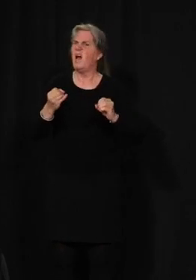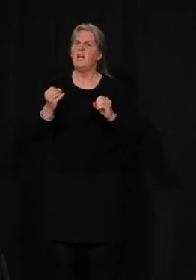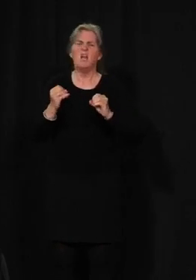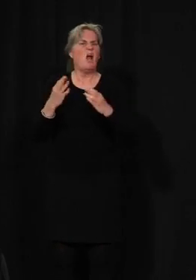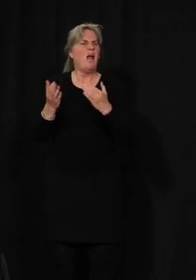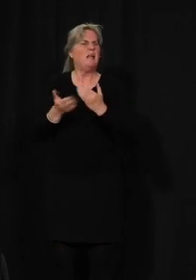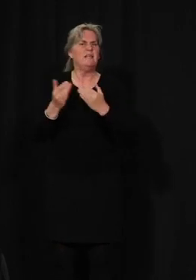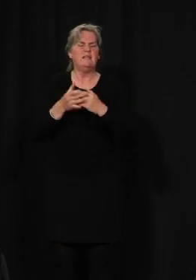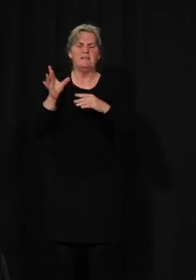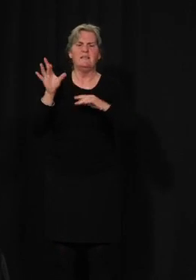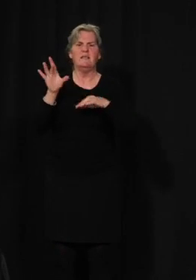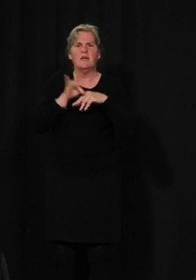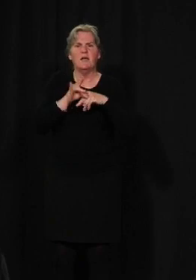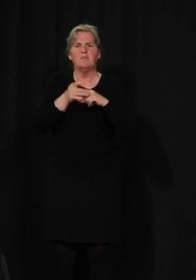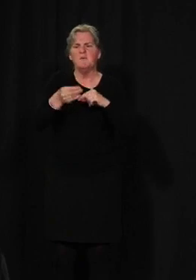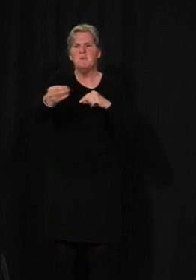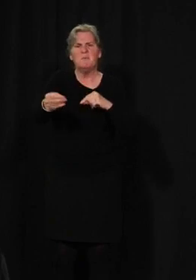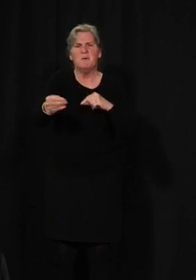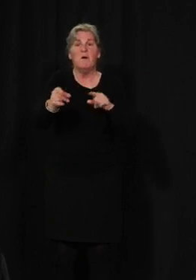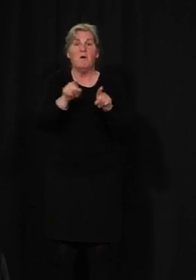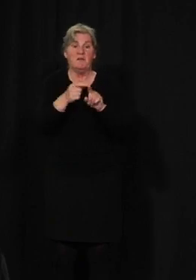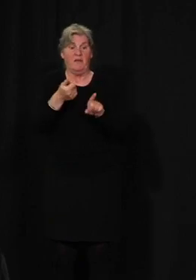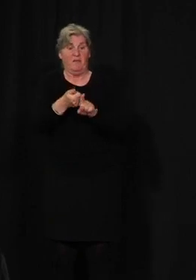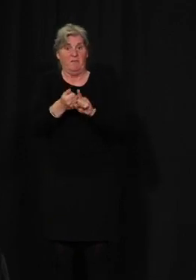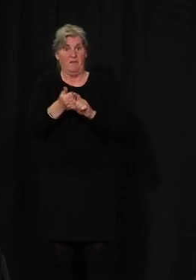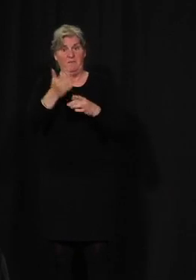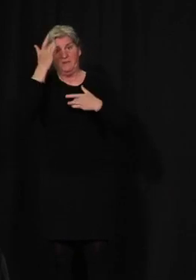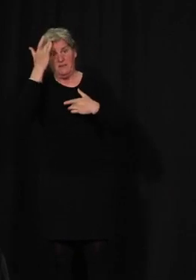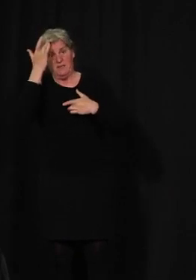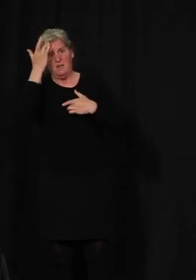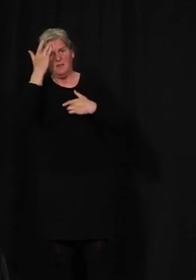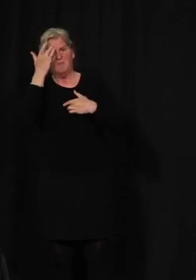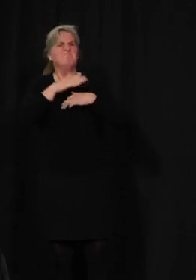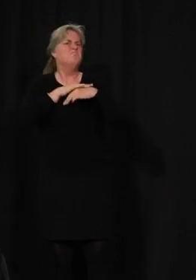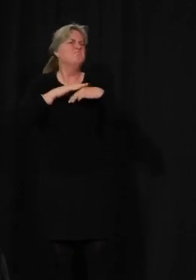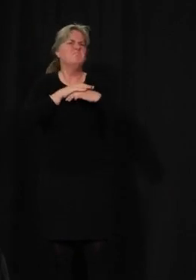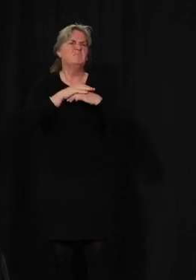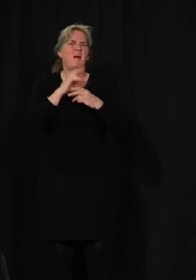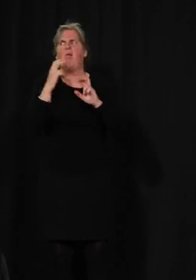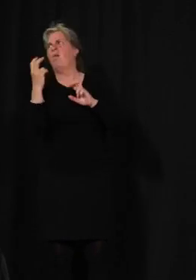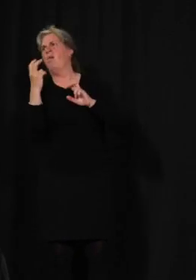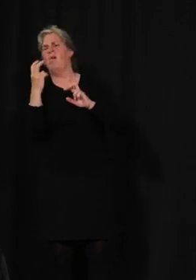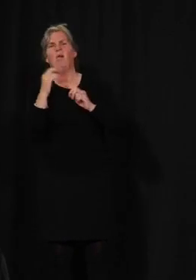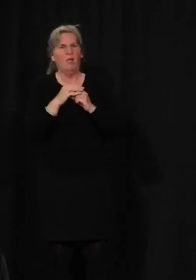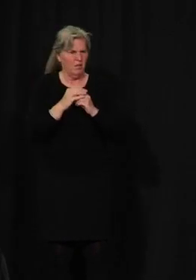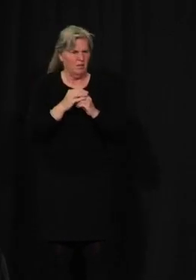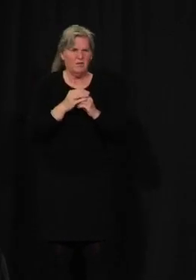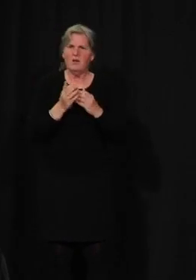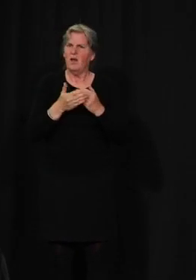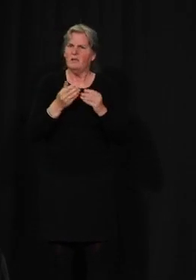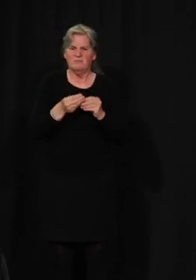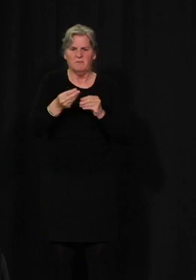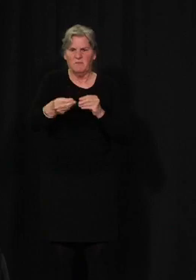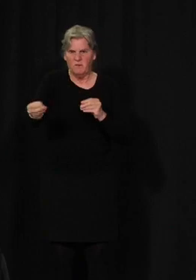themselves only get mild diseas. We have lots of time to put in adequate preparations for the nt year.